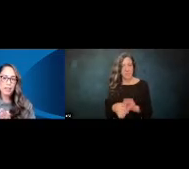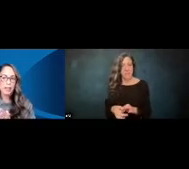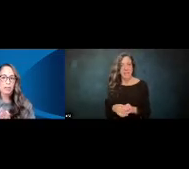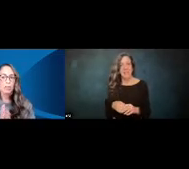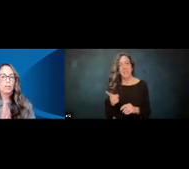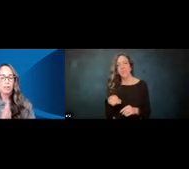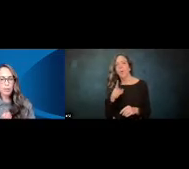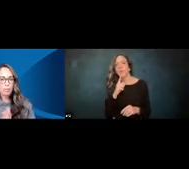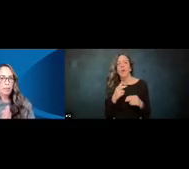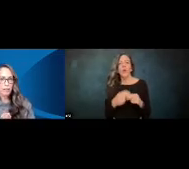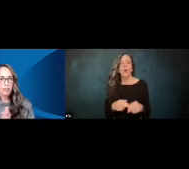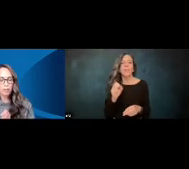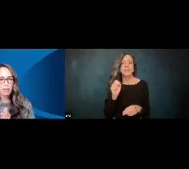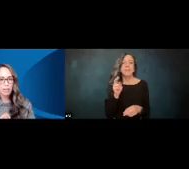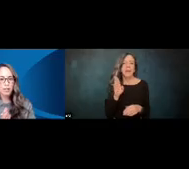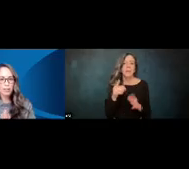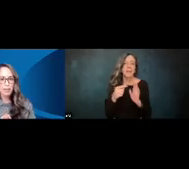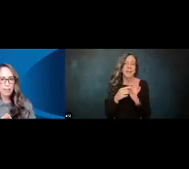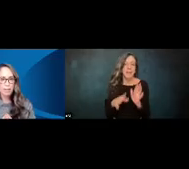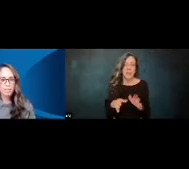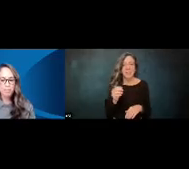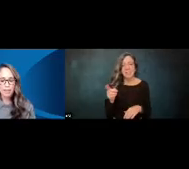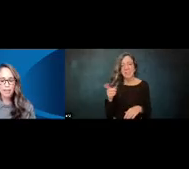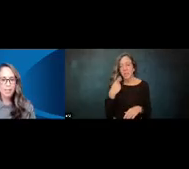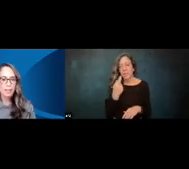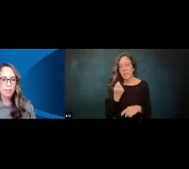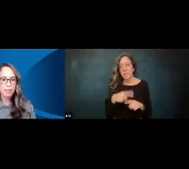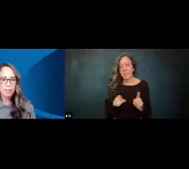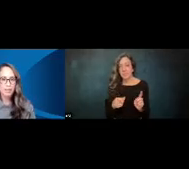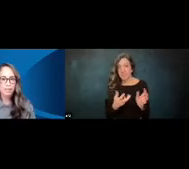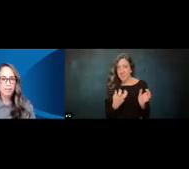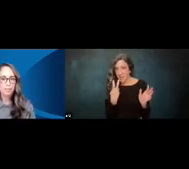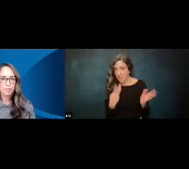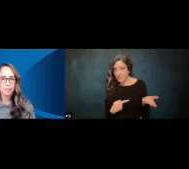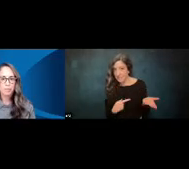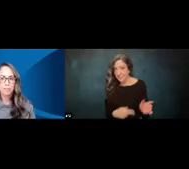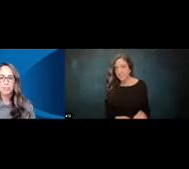insight section will look a little bit different. So let's take a look. Next slide, please.